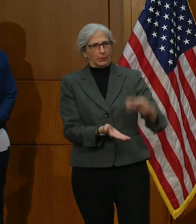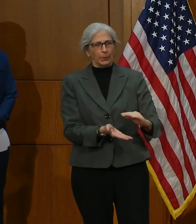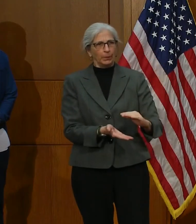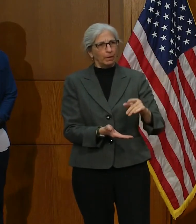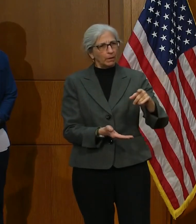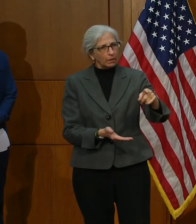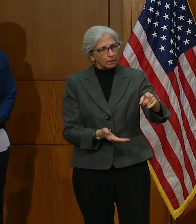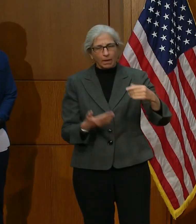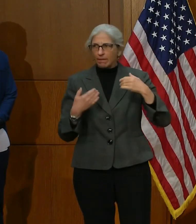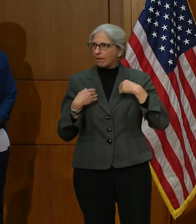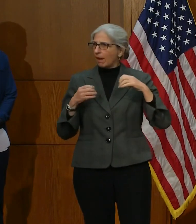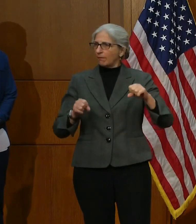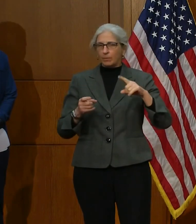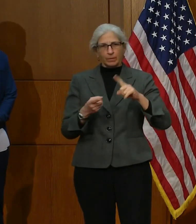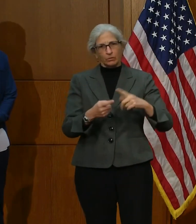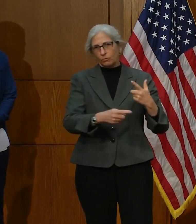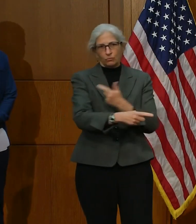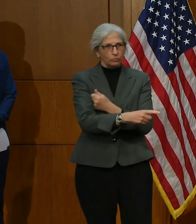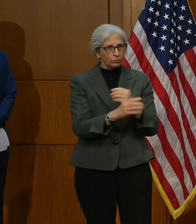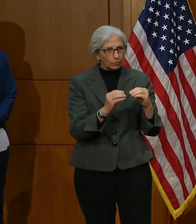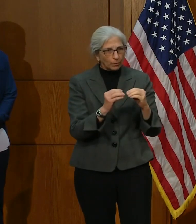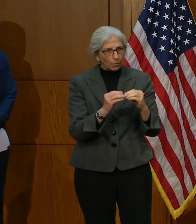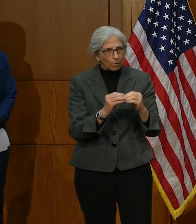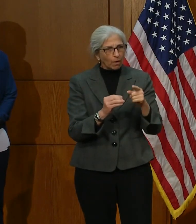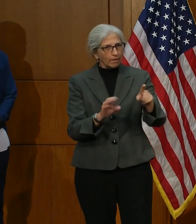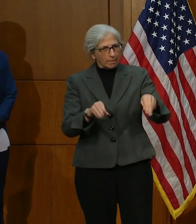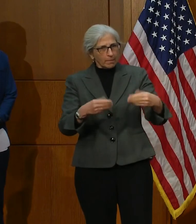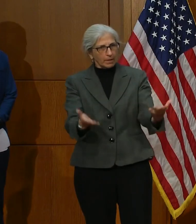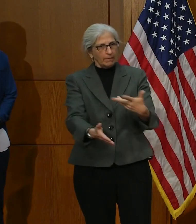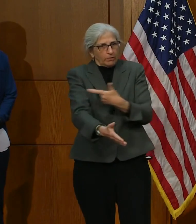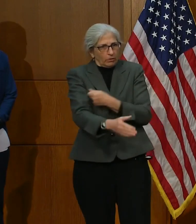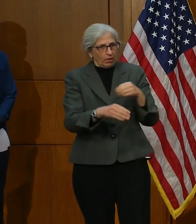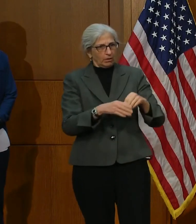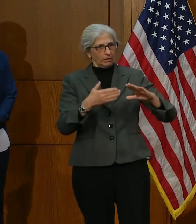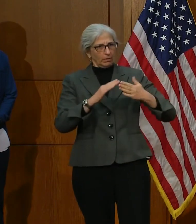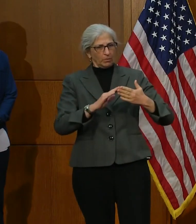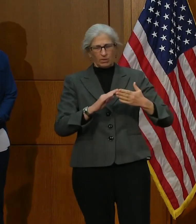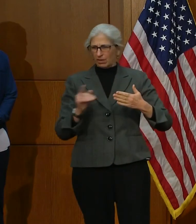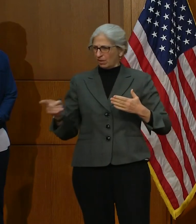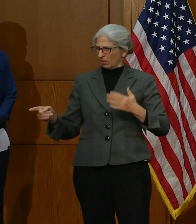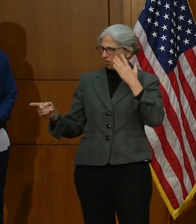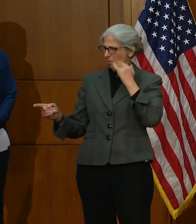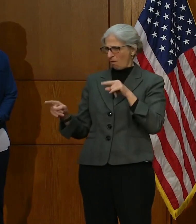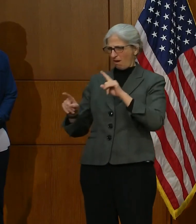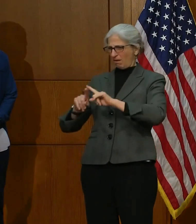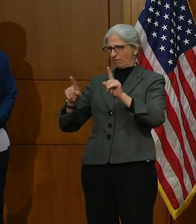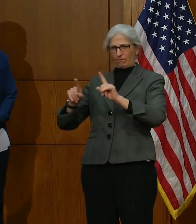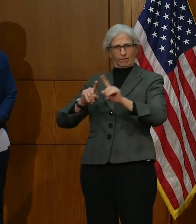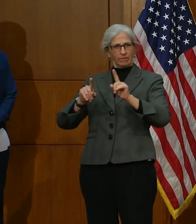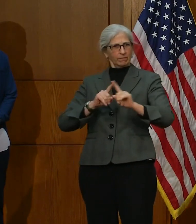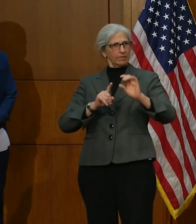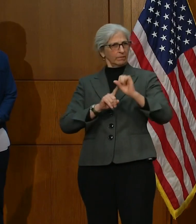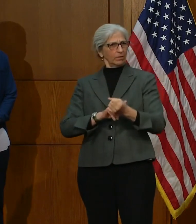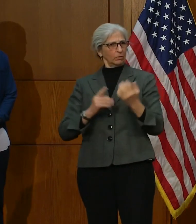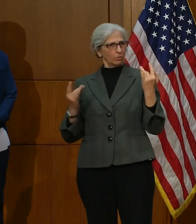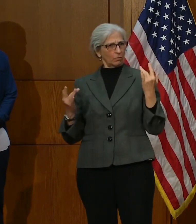GETTING THEIR DOSES SIGNIFICANTLY CUT EVEN AS THEY BUILT UP THE CAPACITY AND HAVE BEEN ADMINISTERING VACCINES IN